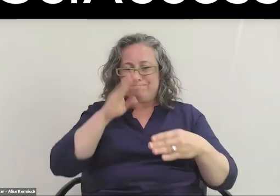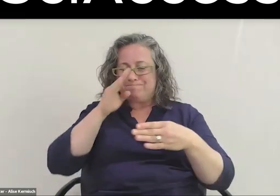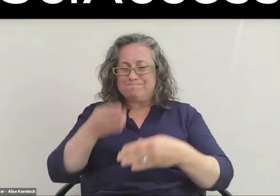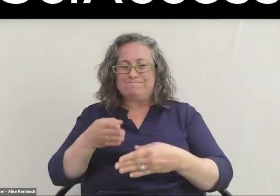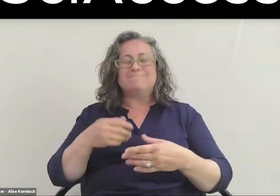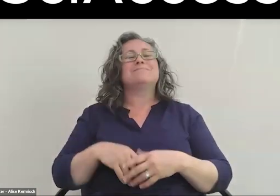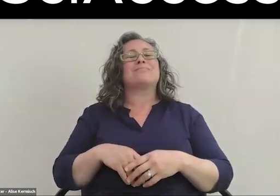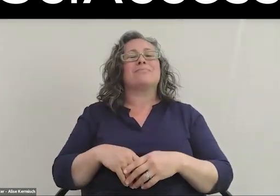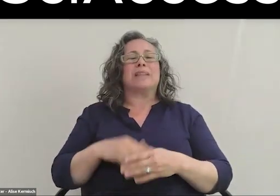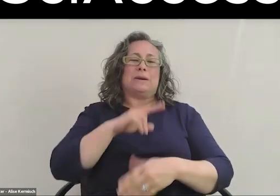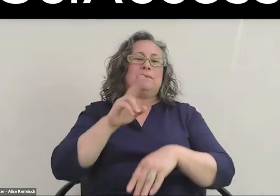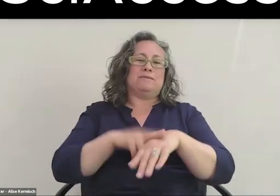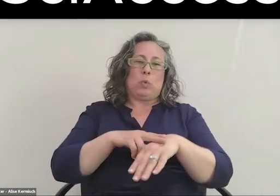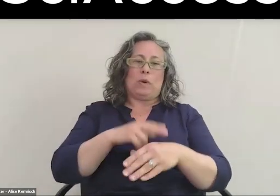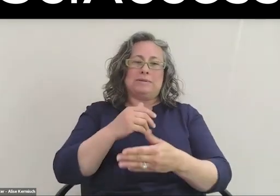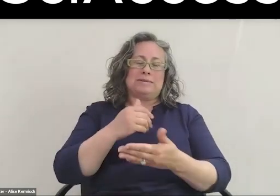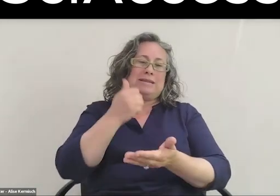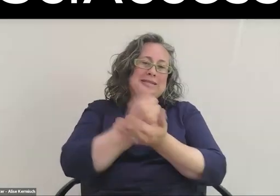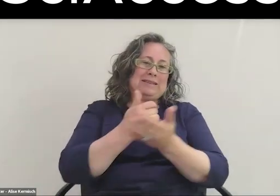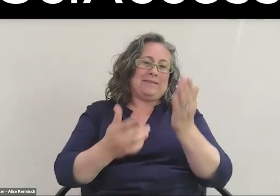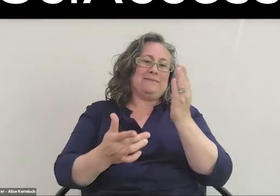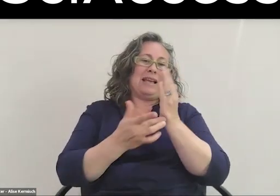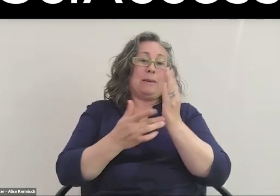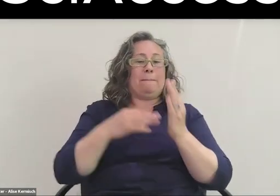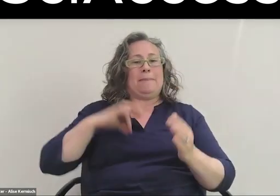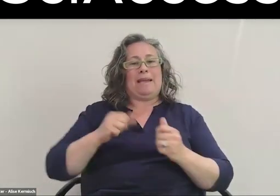Of course, assistive technology benefits everybody,